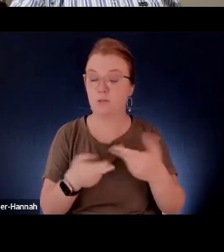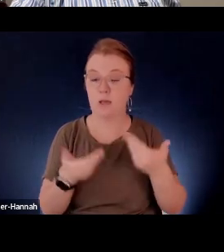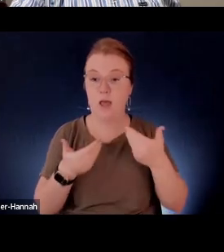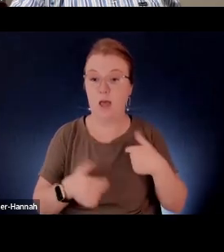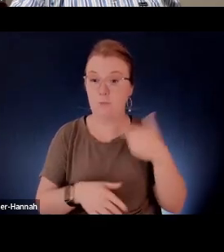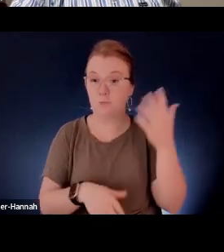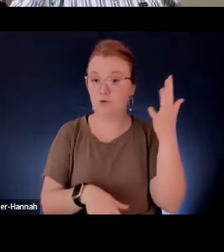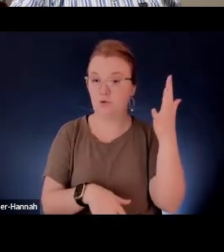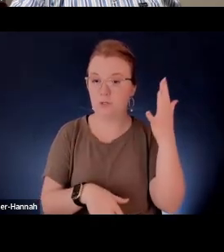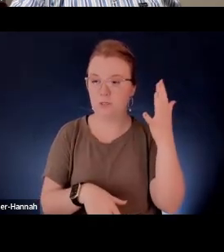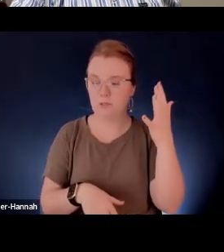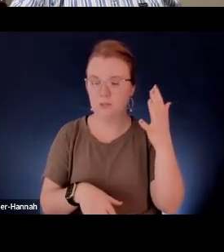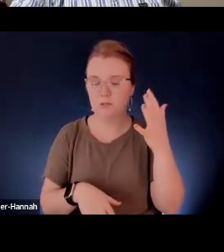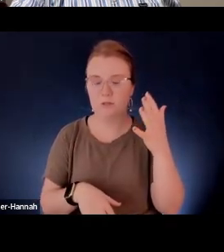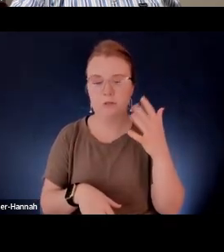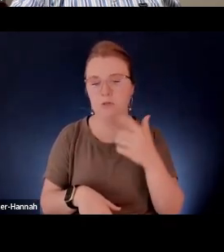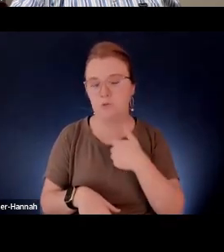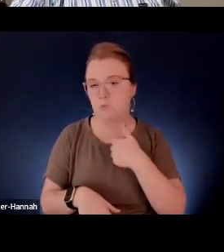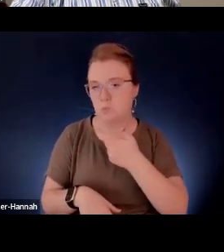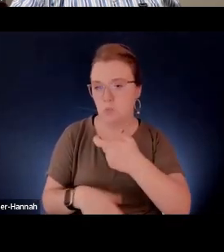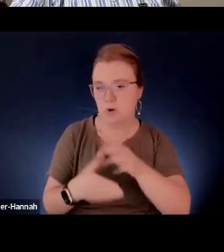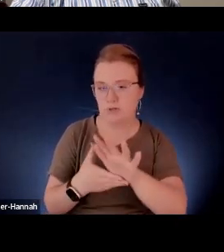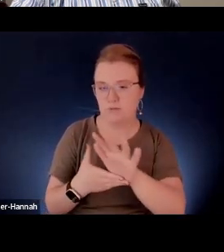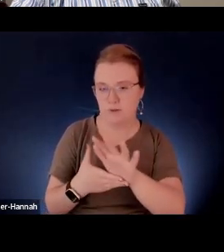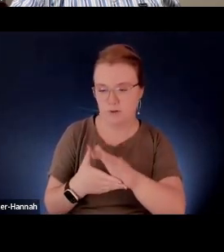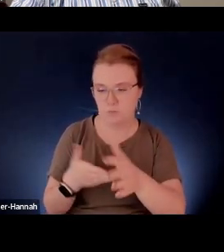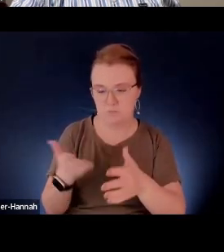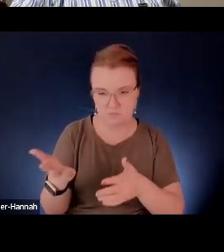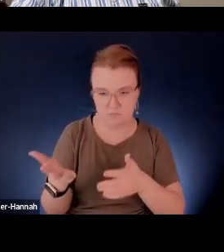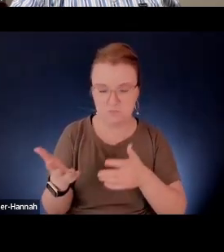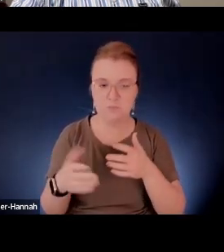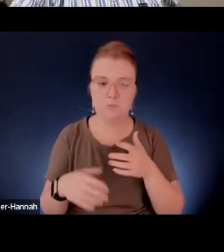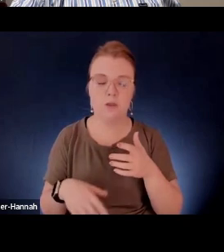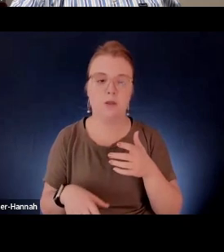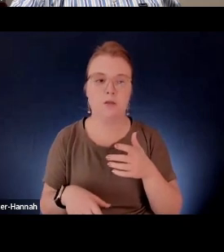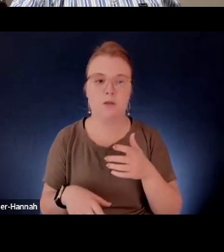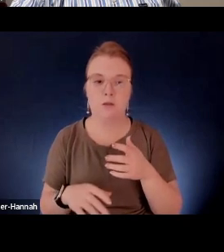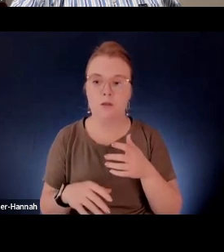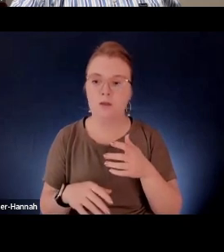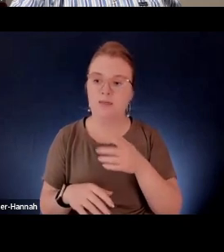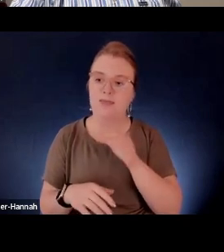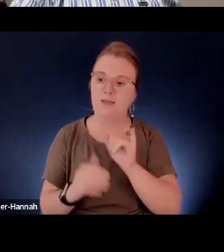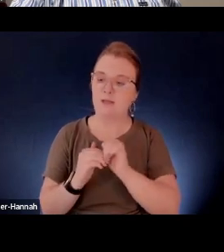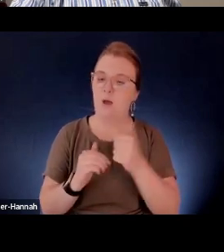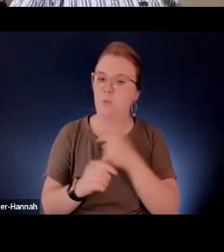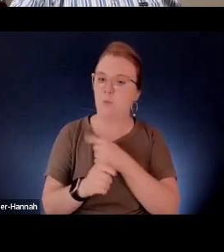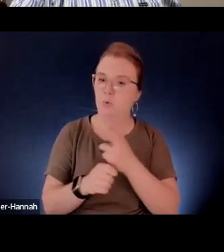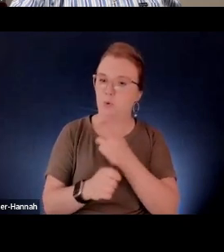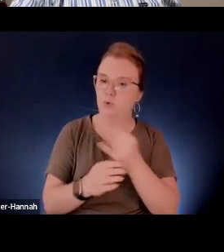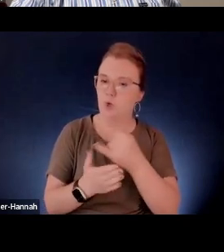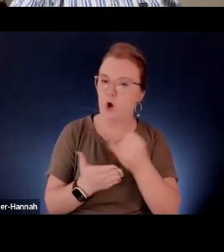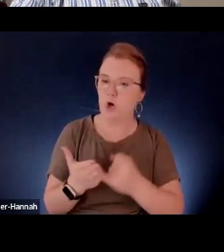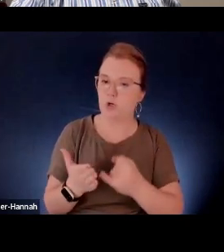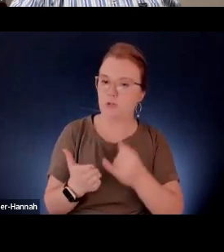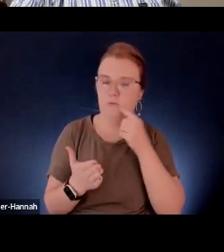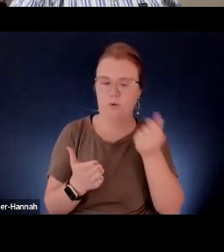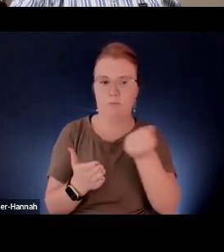I think it's pretty self-explanatory. But this is a way by which we use the arts too, for multiple means of engagement.